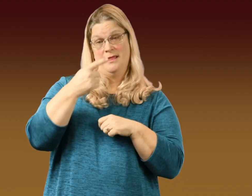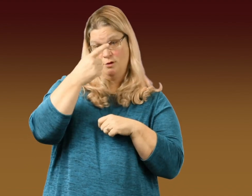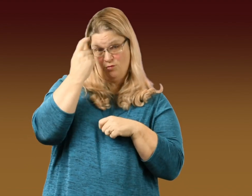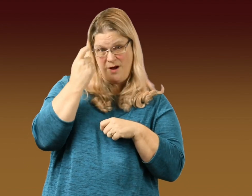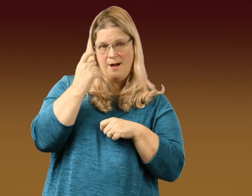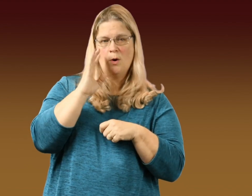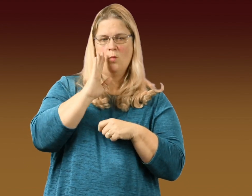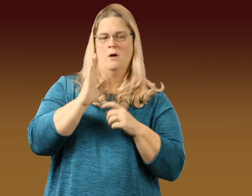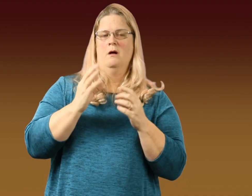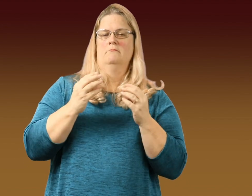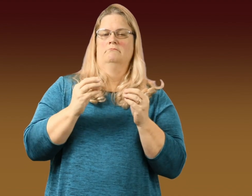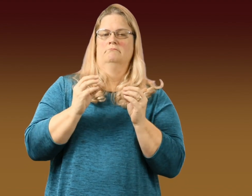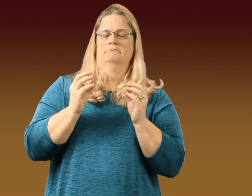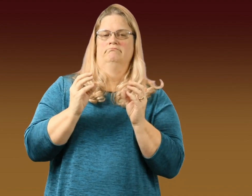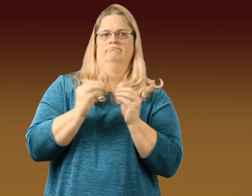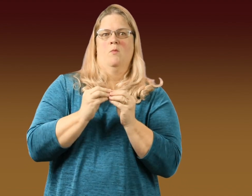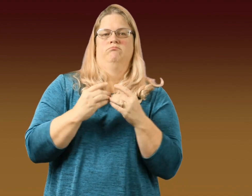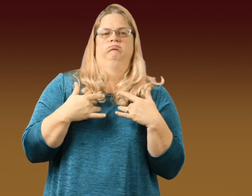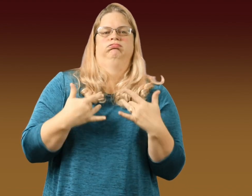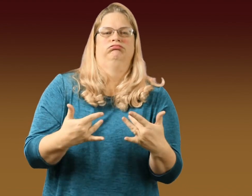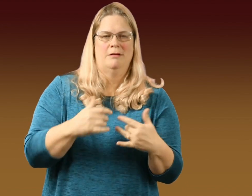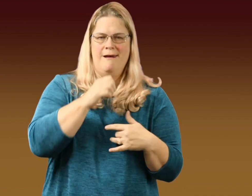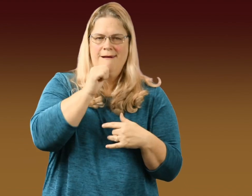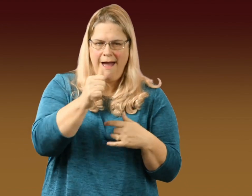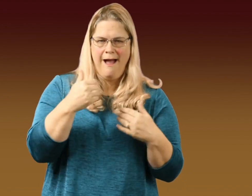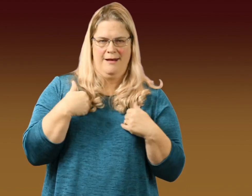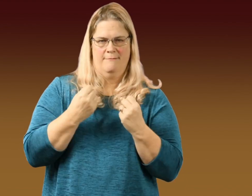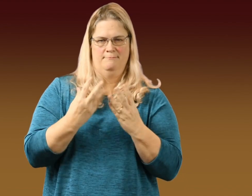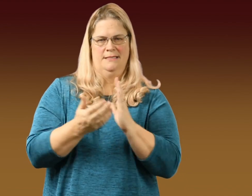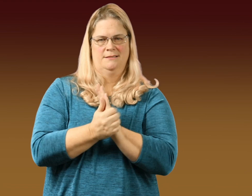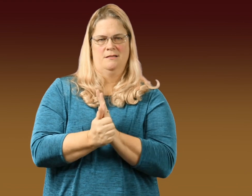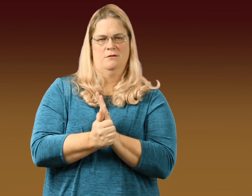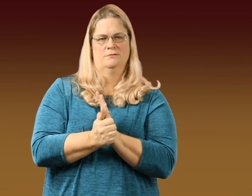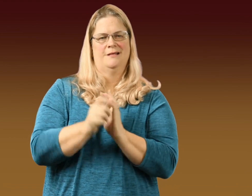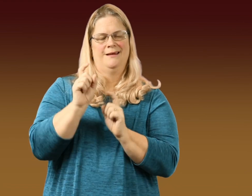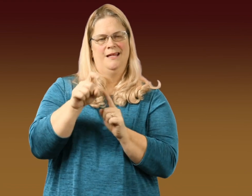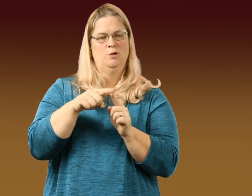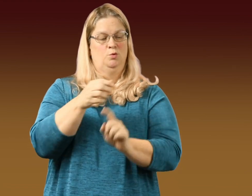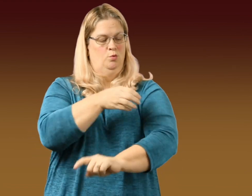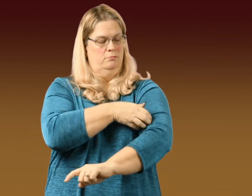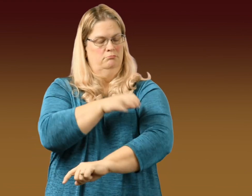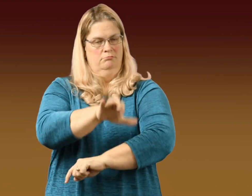Children with trauma are more likely to not have many skills in this area,